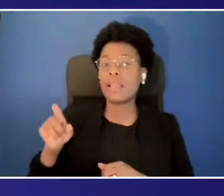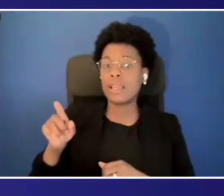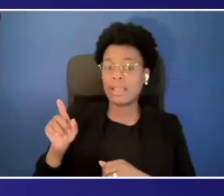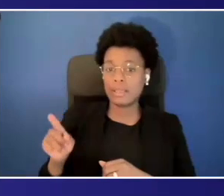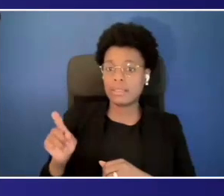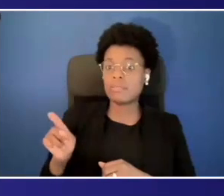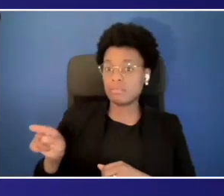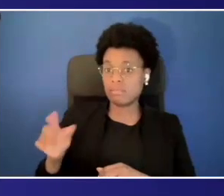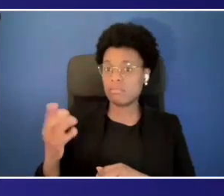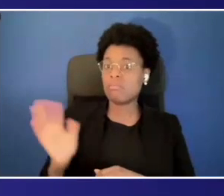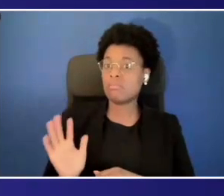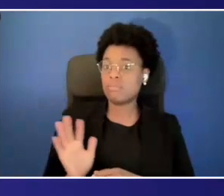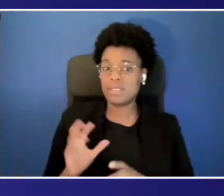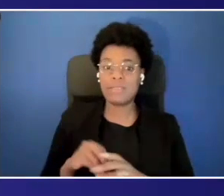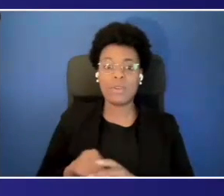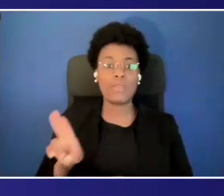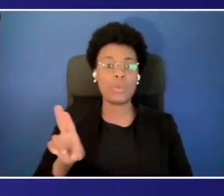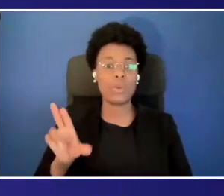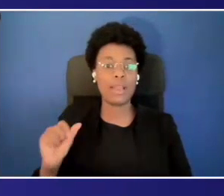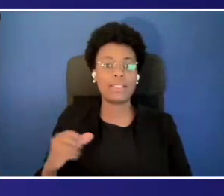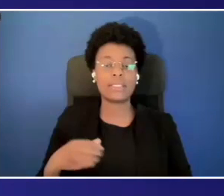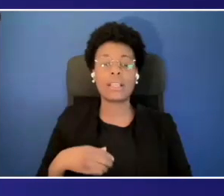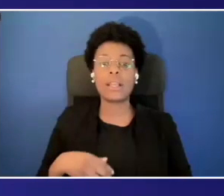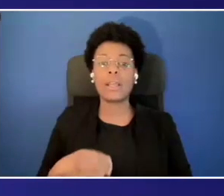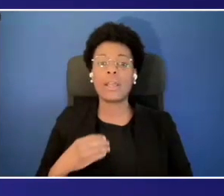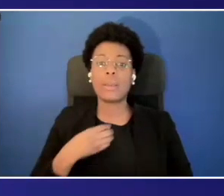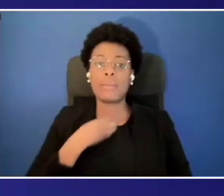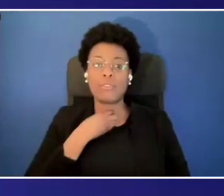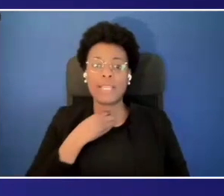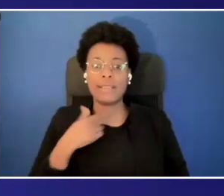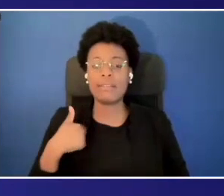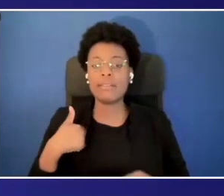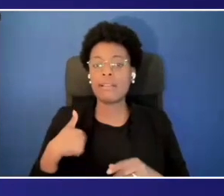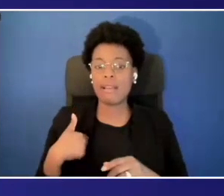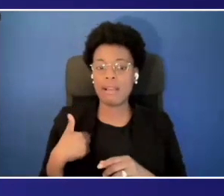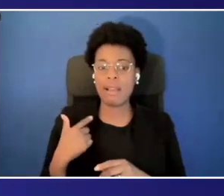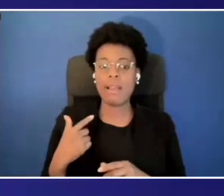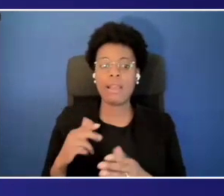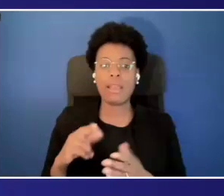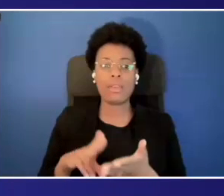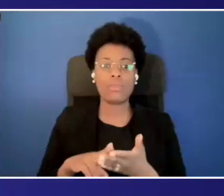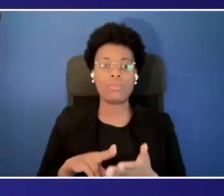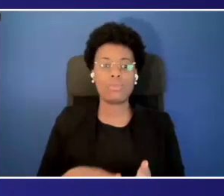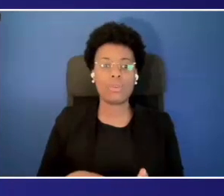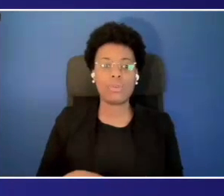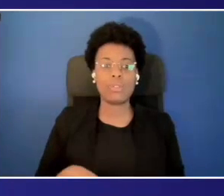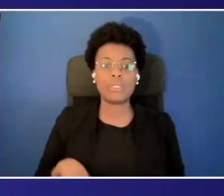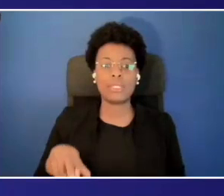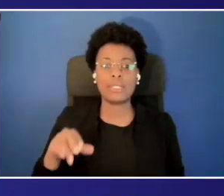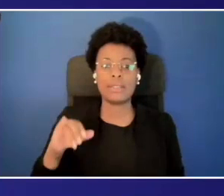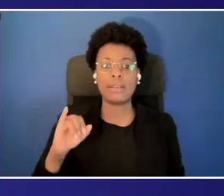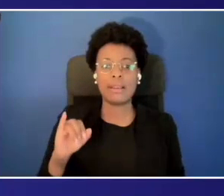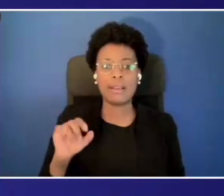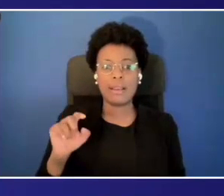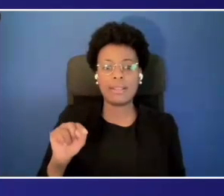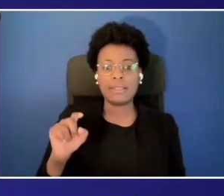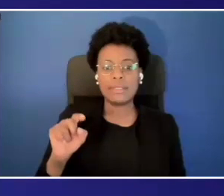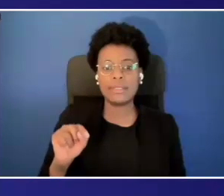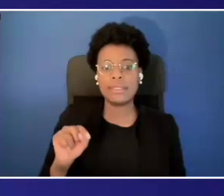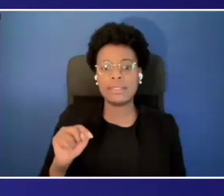I enrolled at, TENNICAL, Institute, Torrents, California, Perth doing an associates in science in criminal justice.